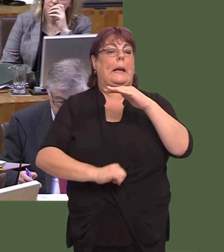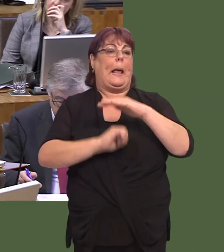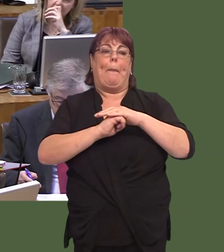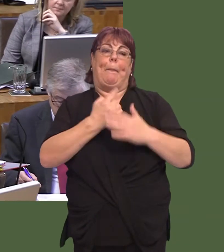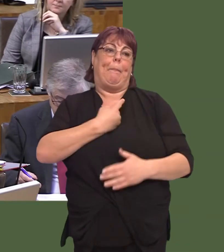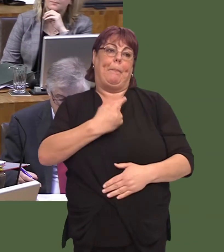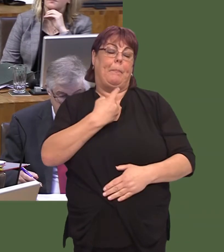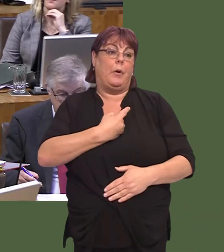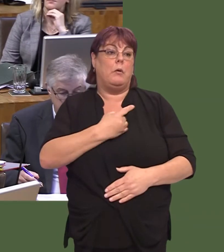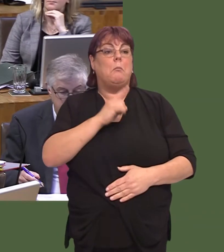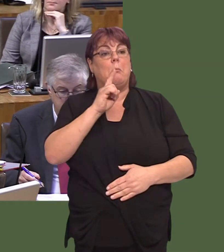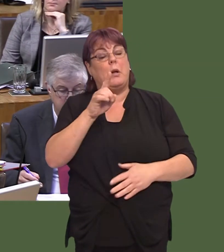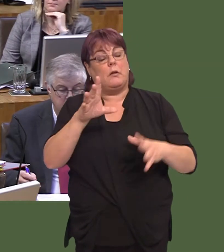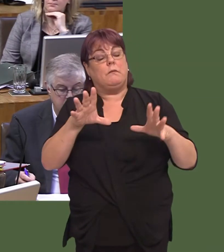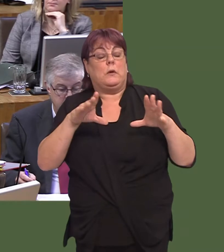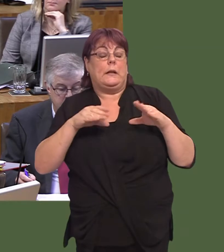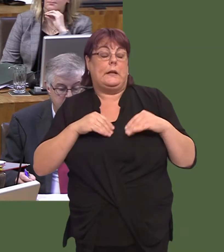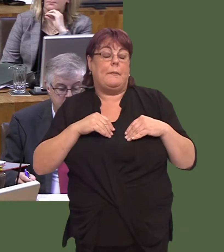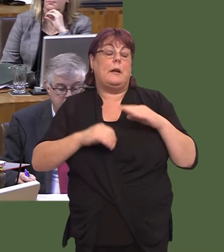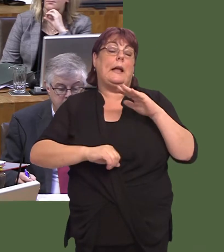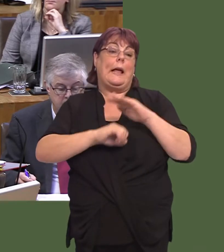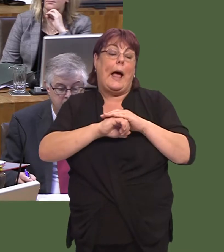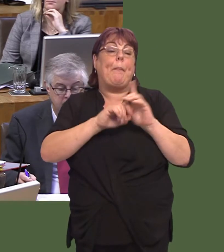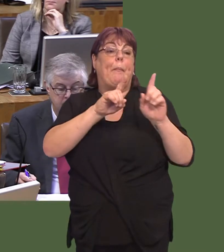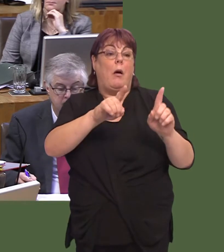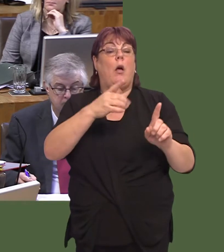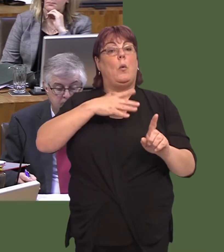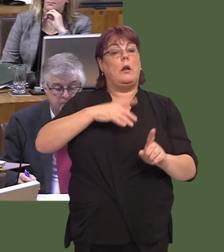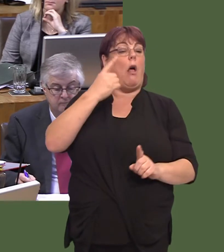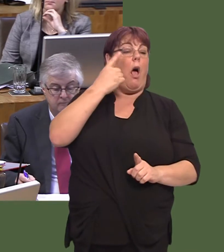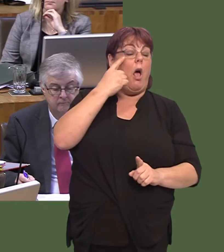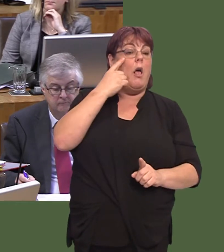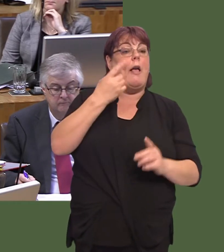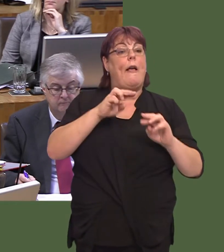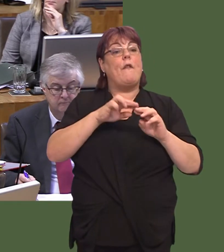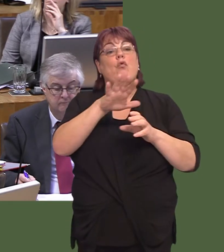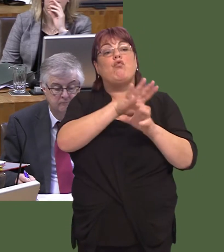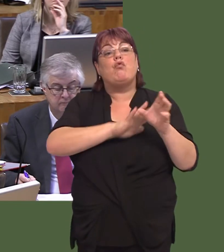there is a case for looking carefully at whether regional quotas would work, and particularly